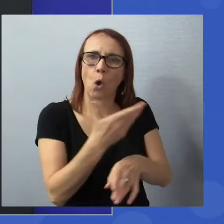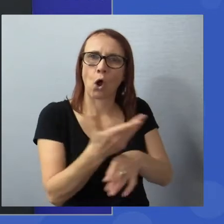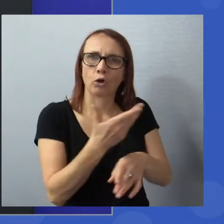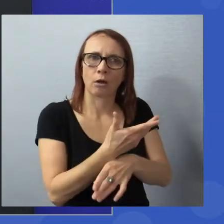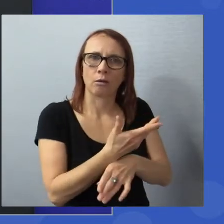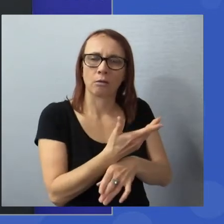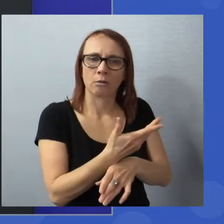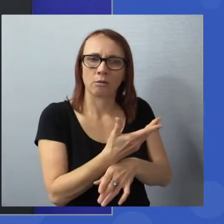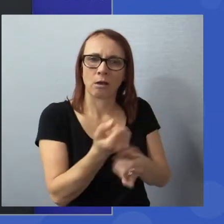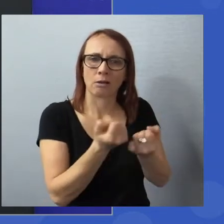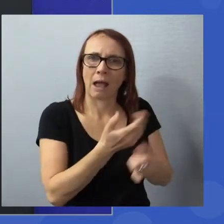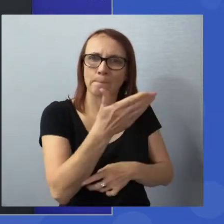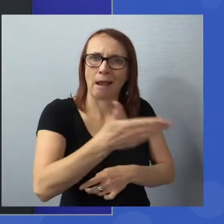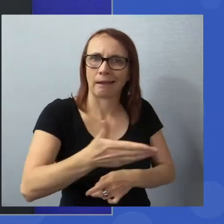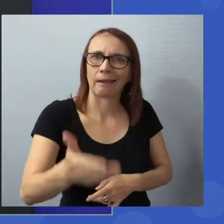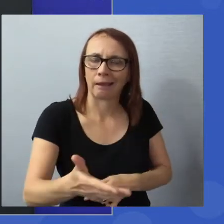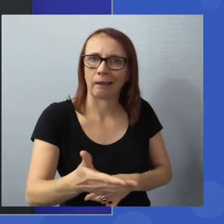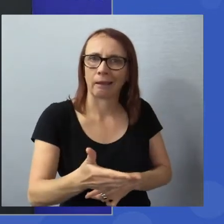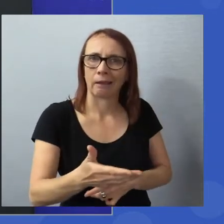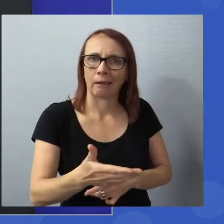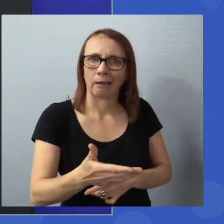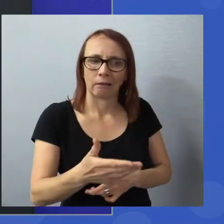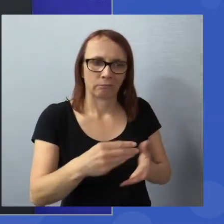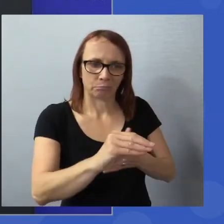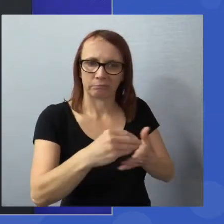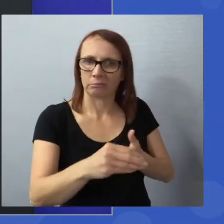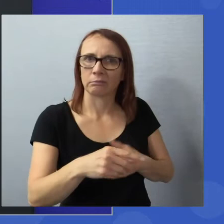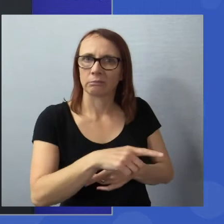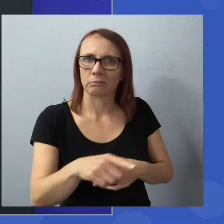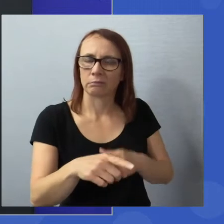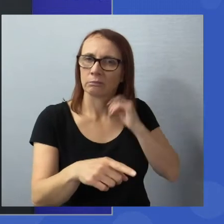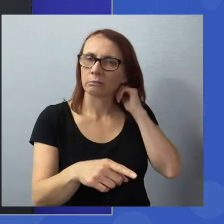people to use cars less and to find alternative means of getting to work but